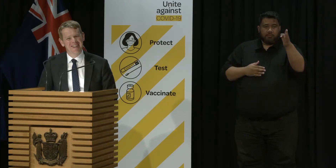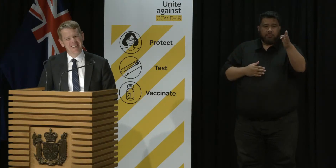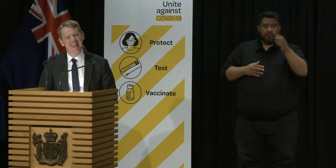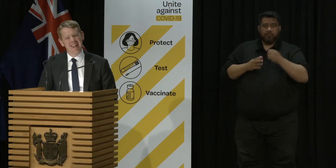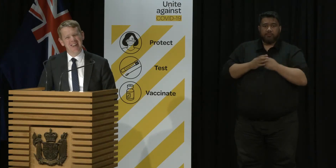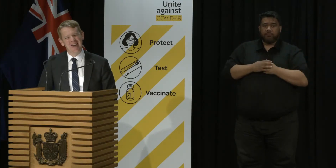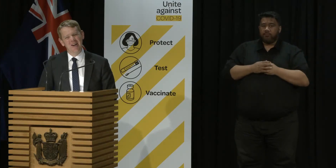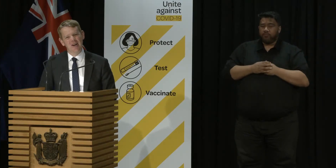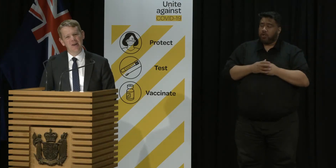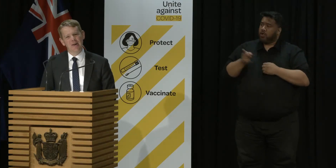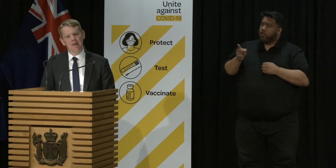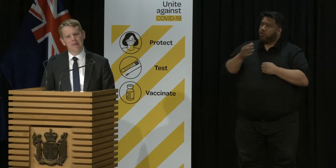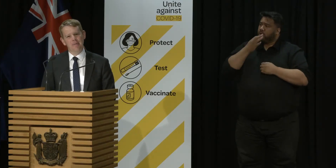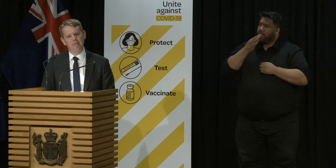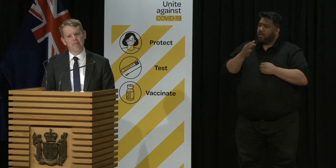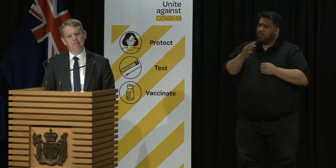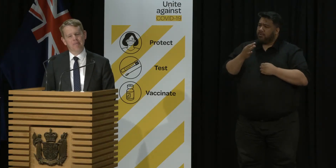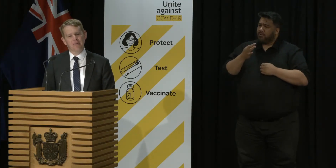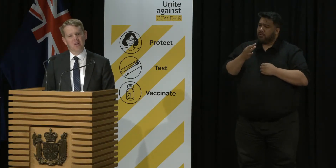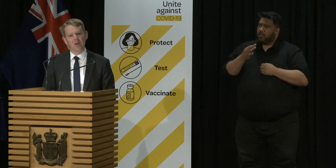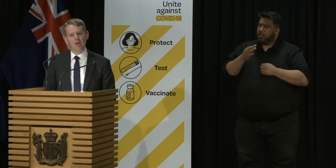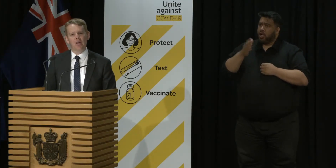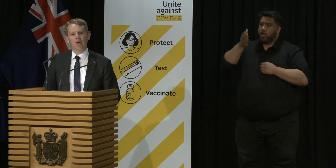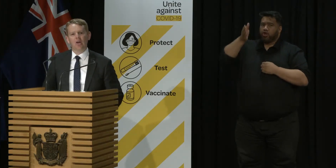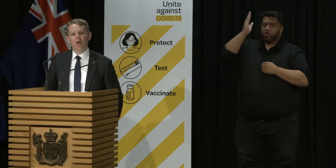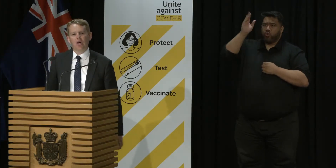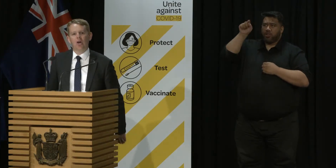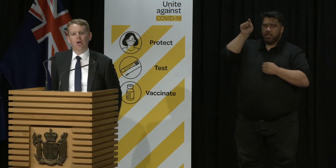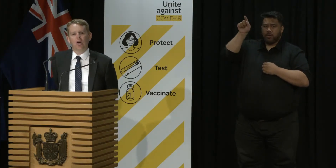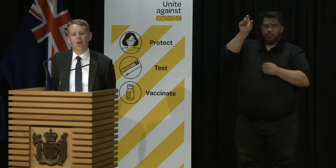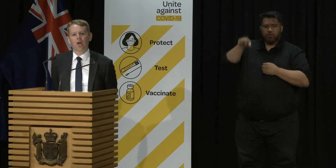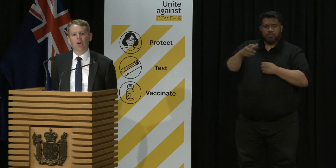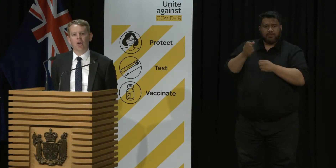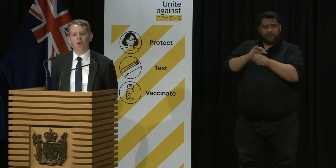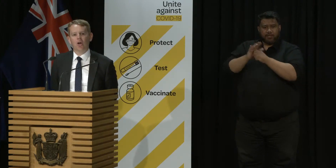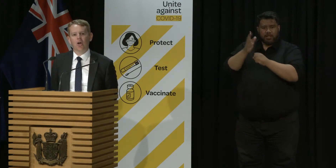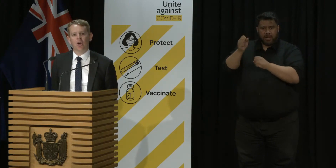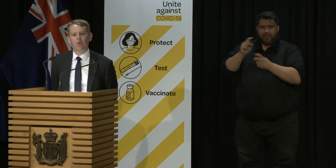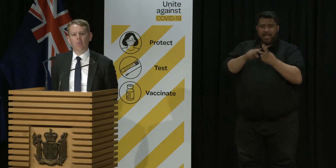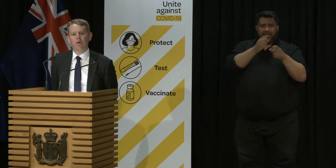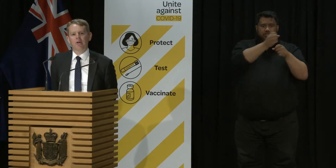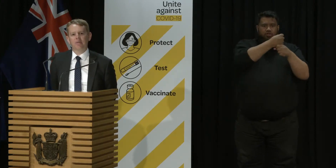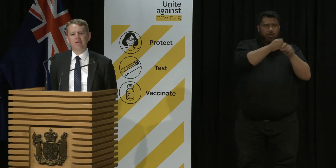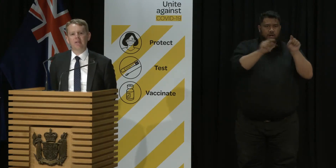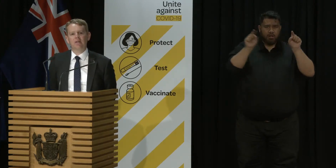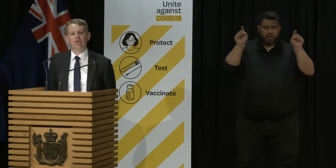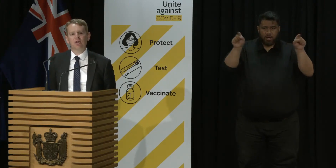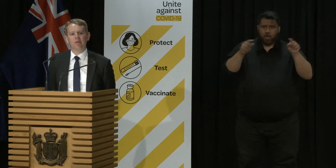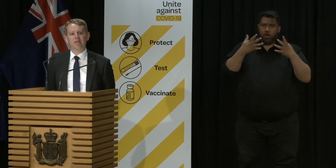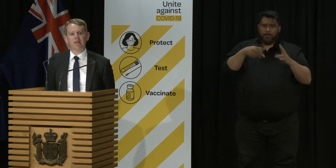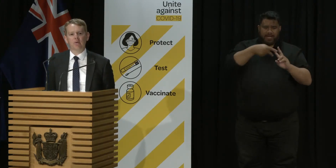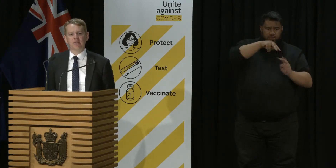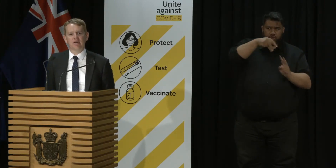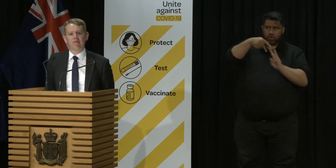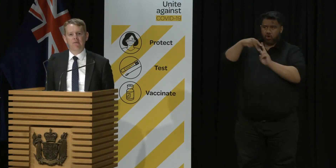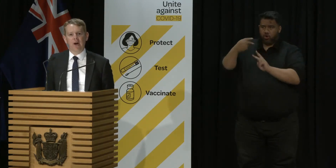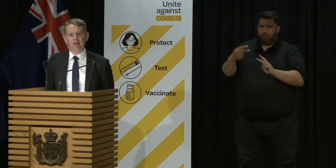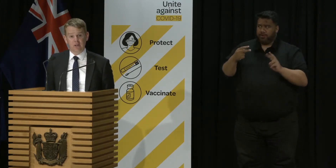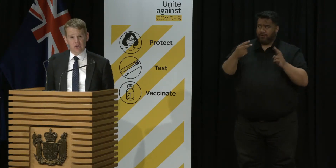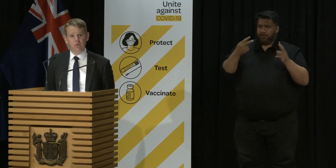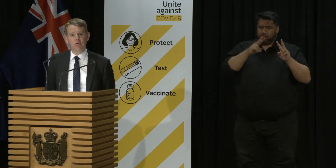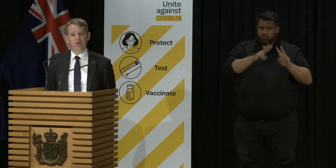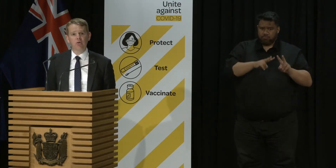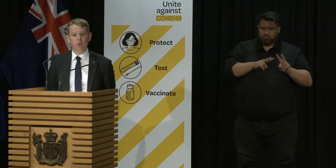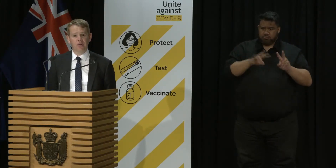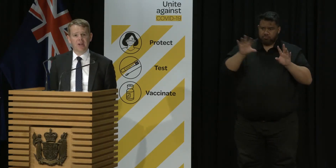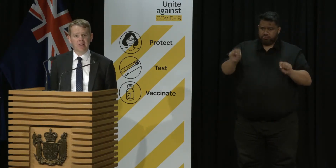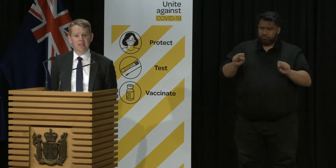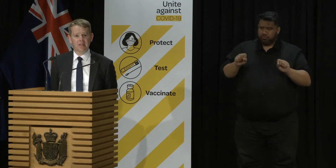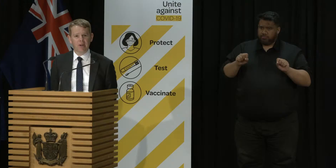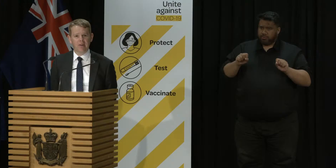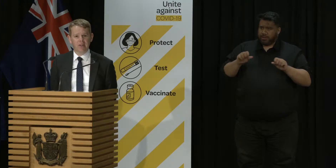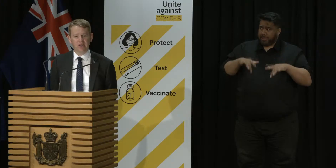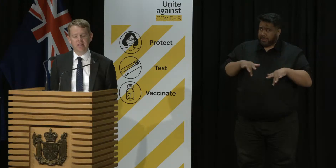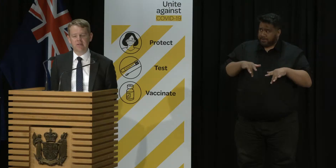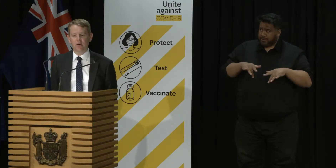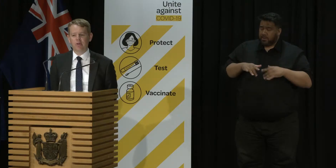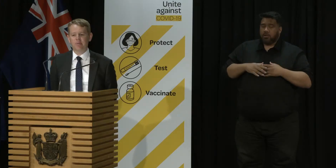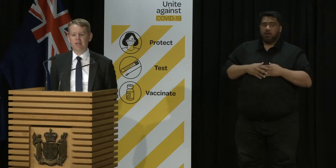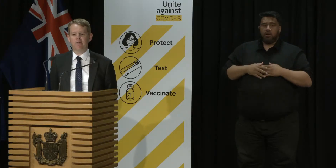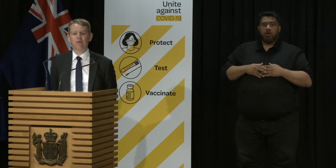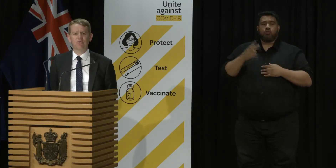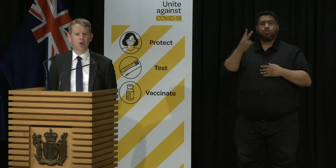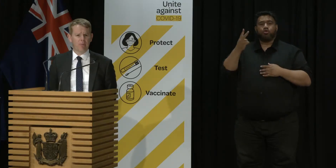activity.